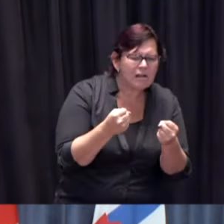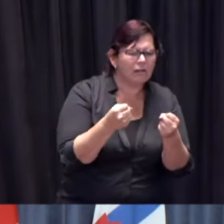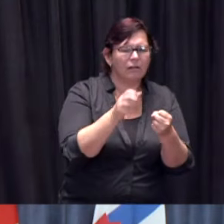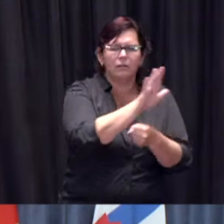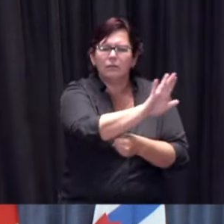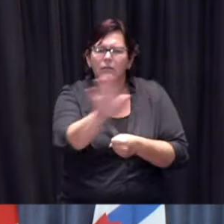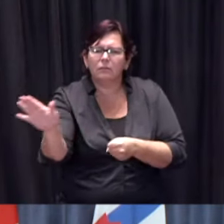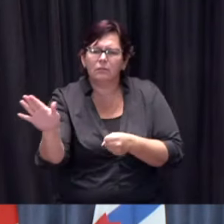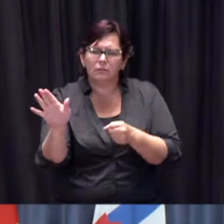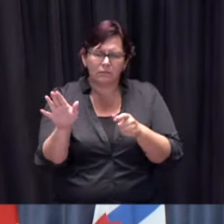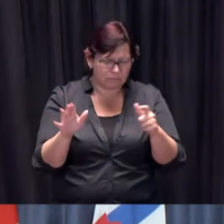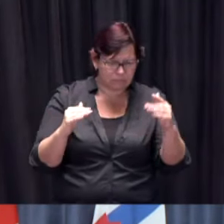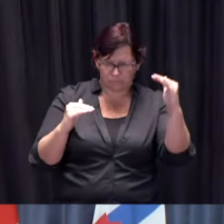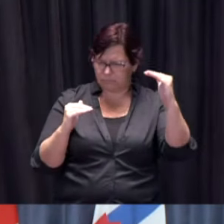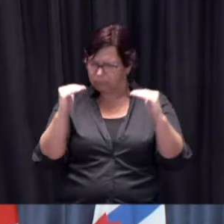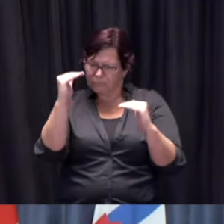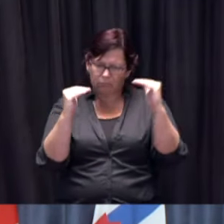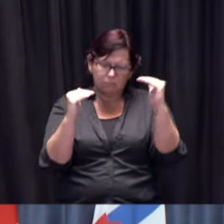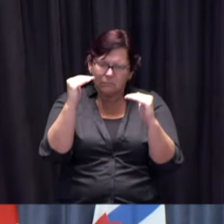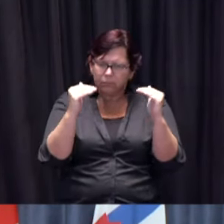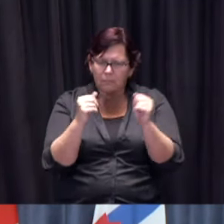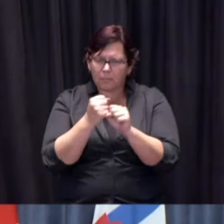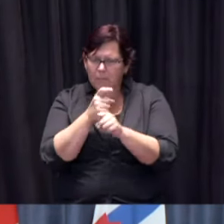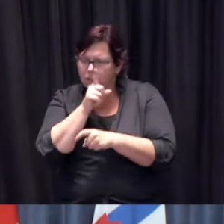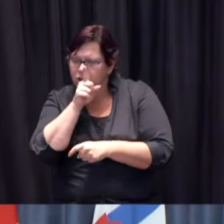By enacting the proposals presented today,